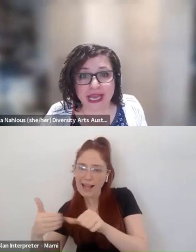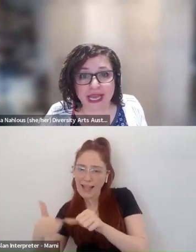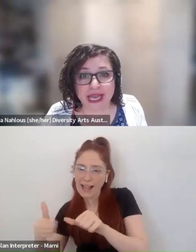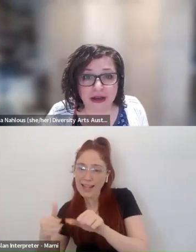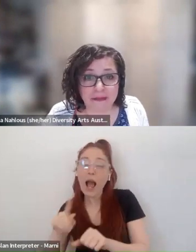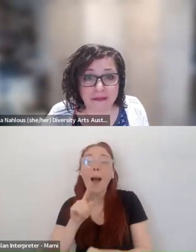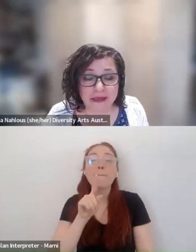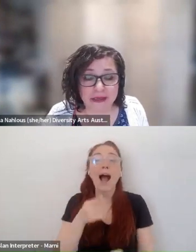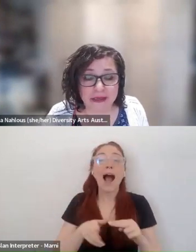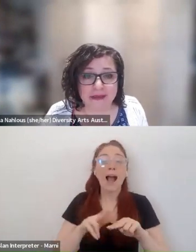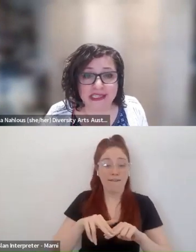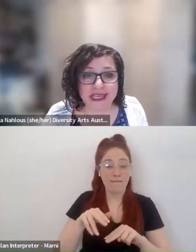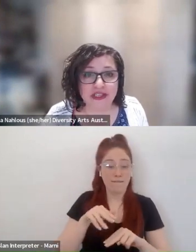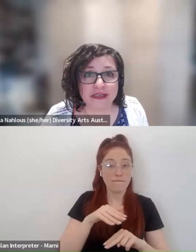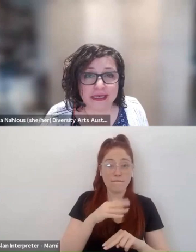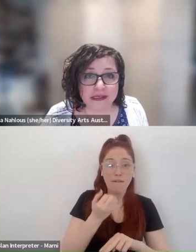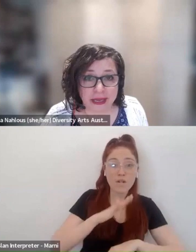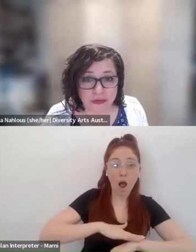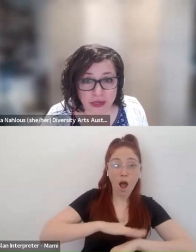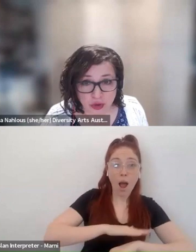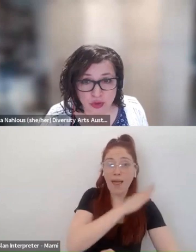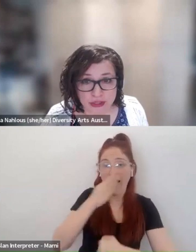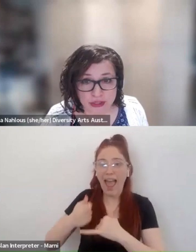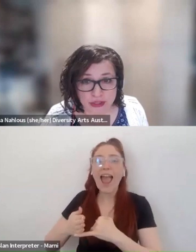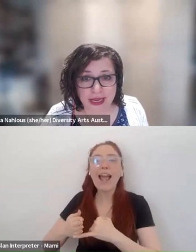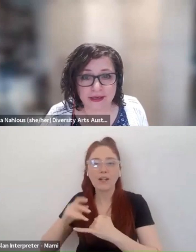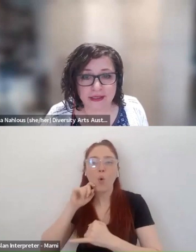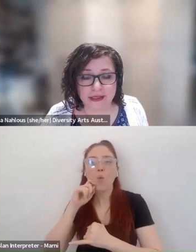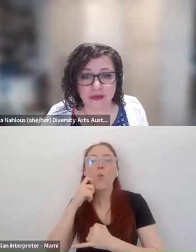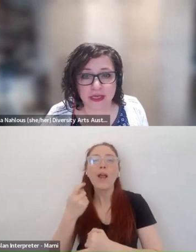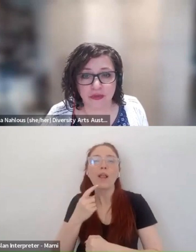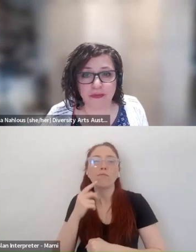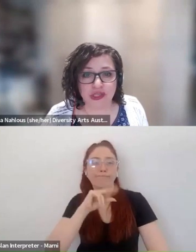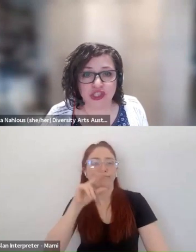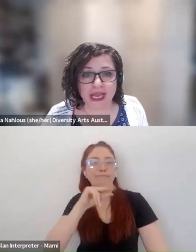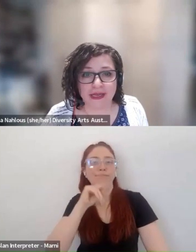have time. The session is being recorded, and it will be shared